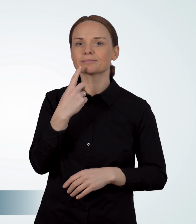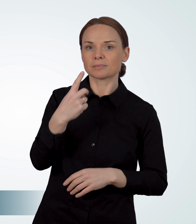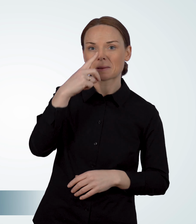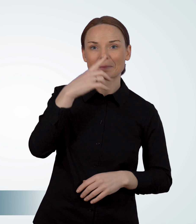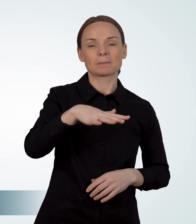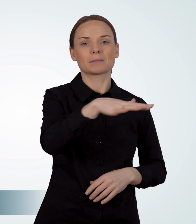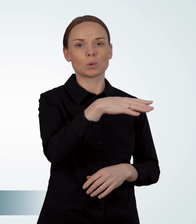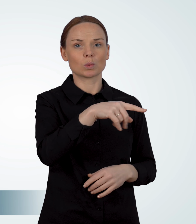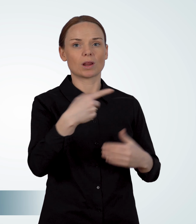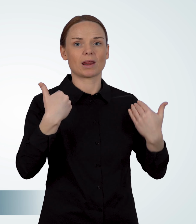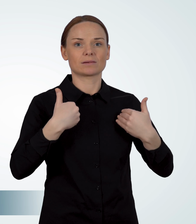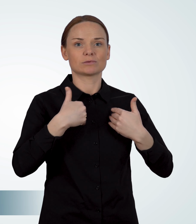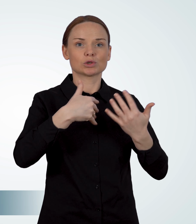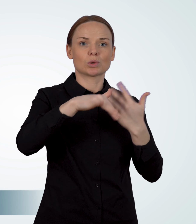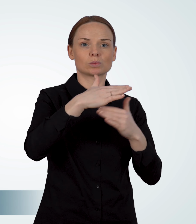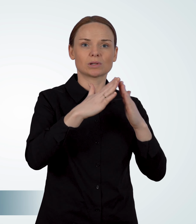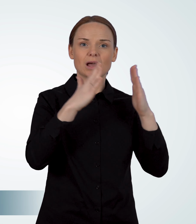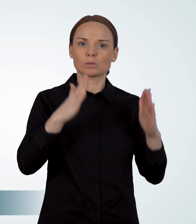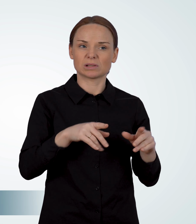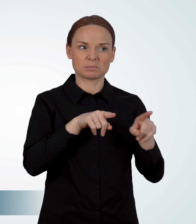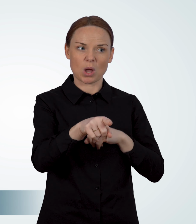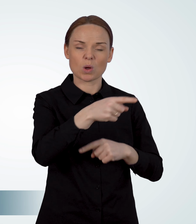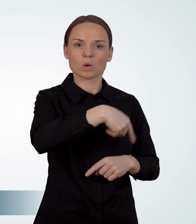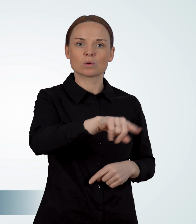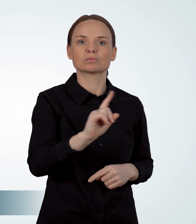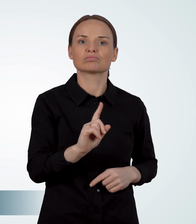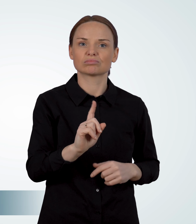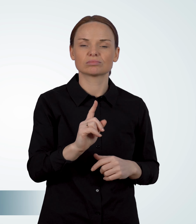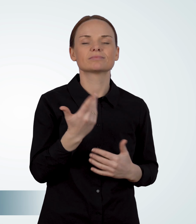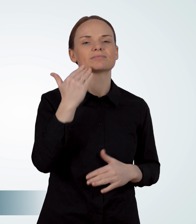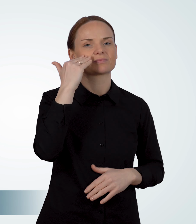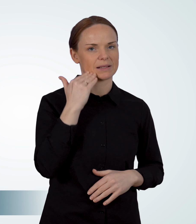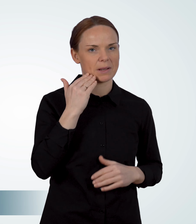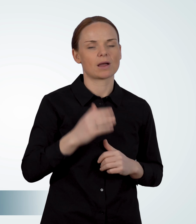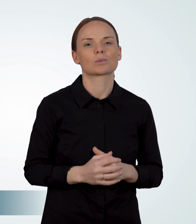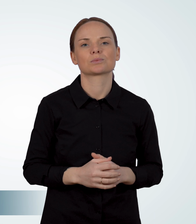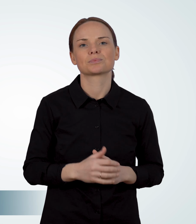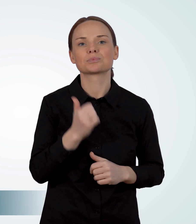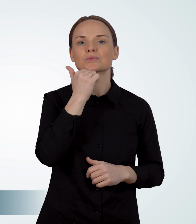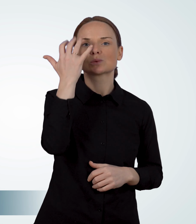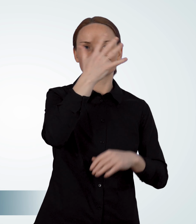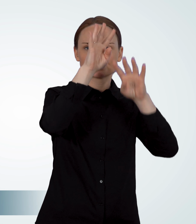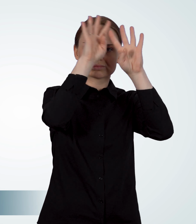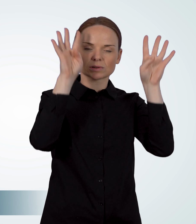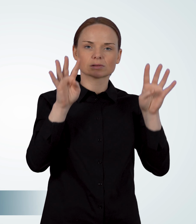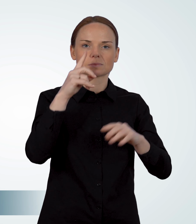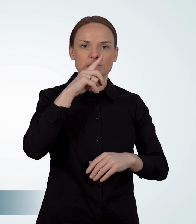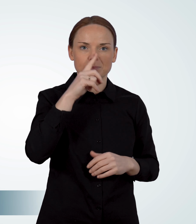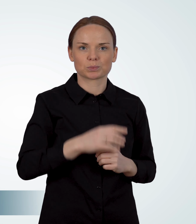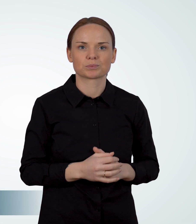social housing tenants are more likely to be: • female • Aboriginal and Torres Strait Islander peoples